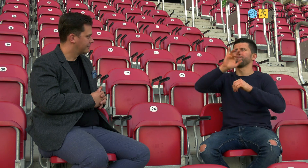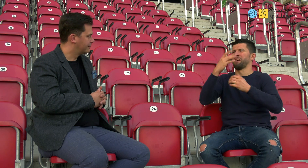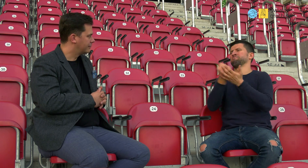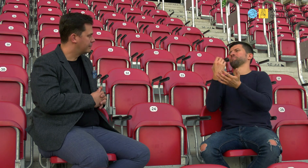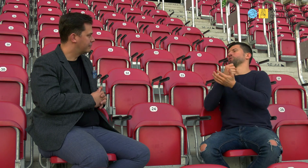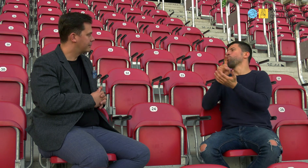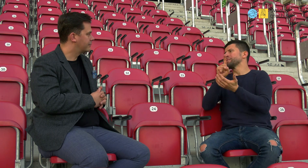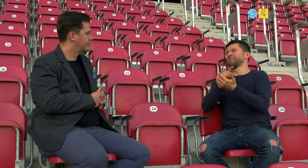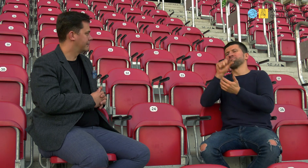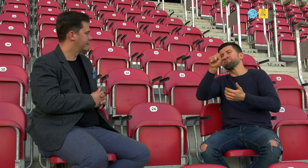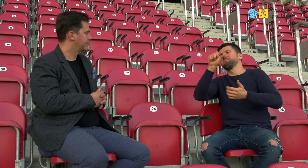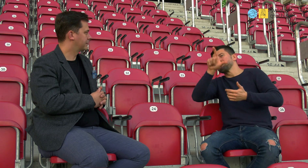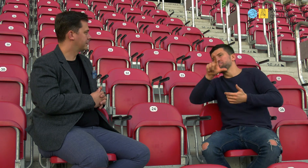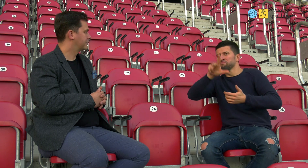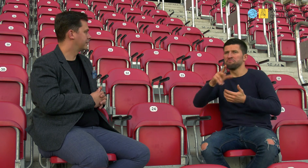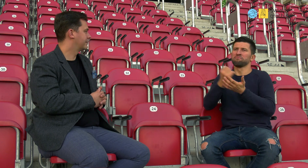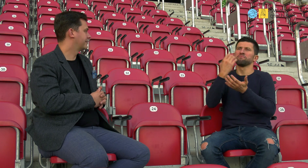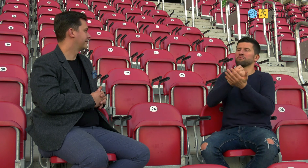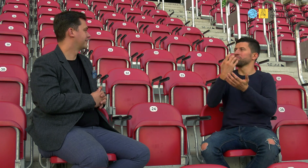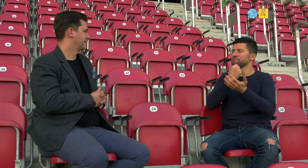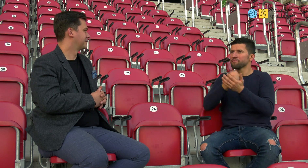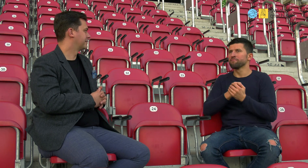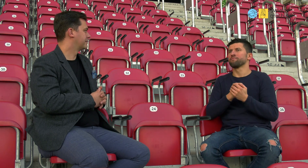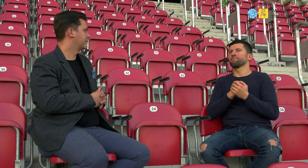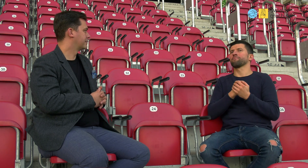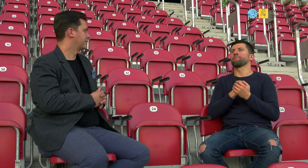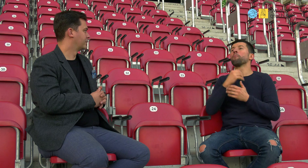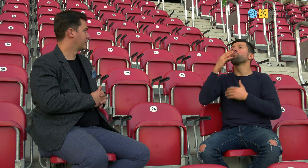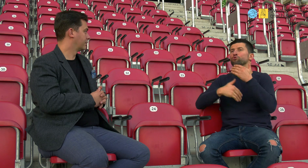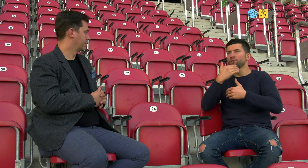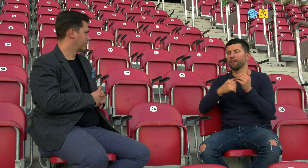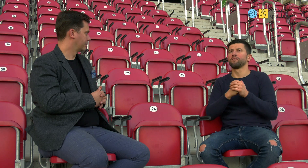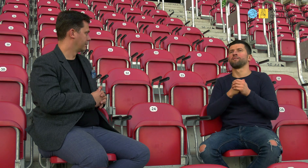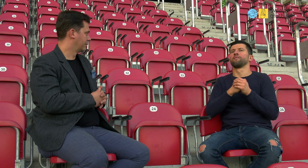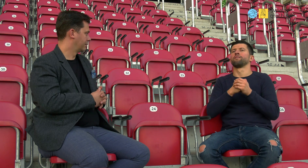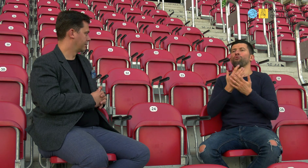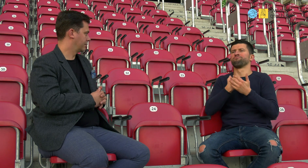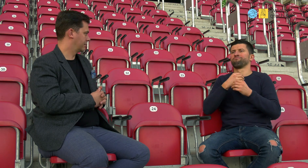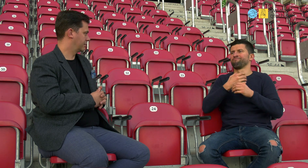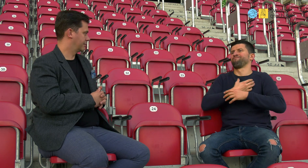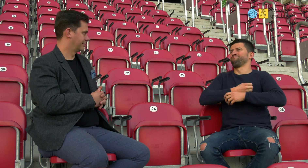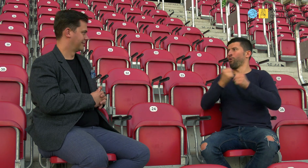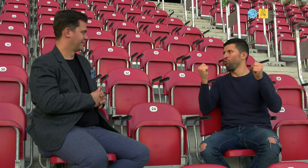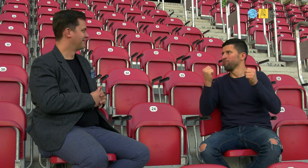I won first, second and third places. Later, when I finished school,